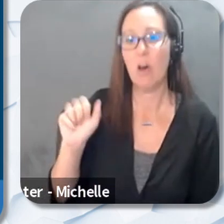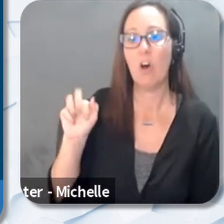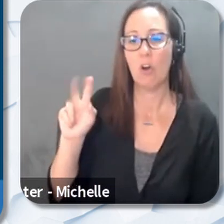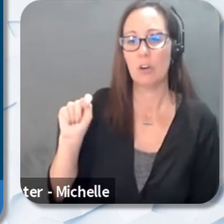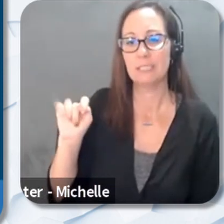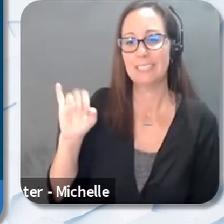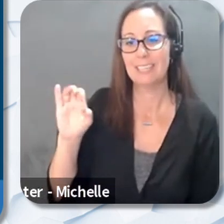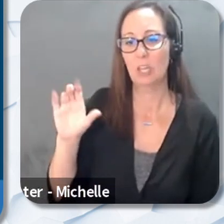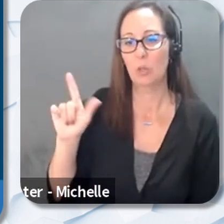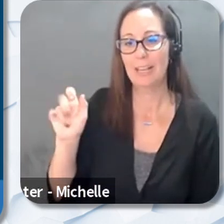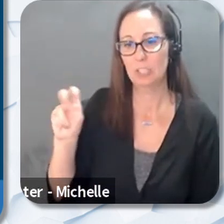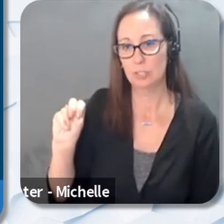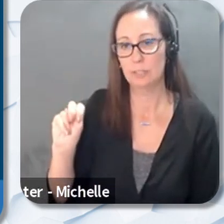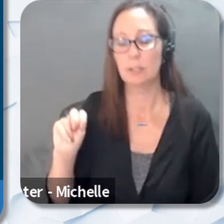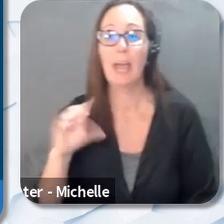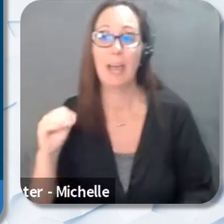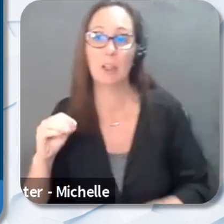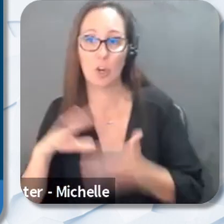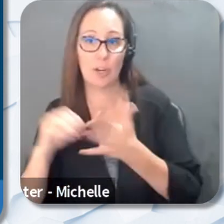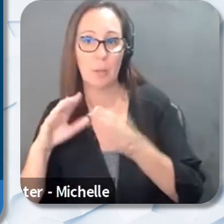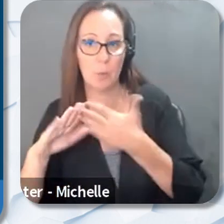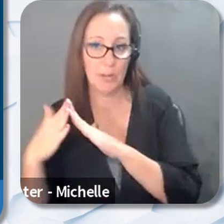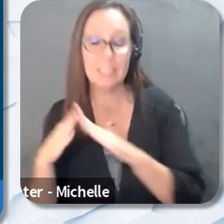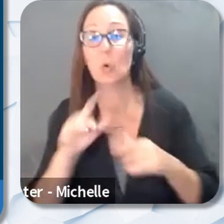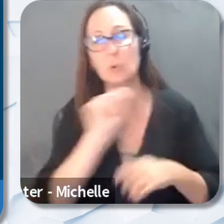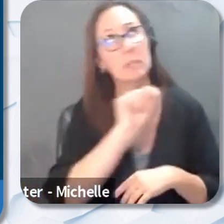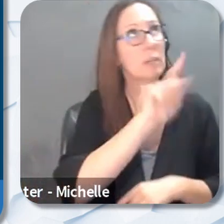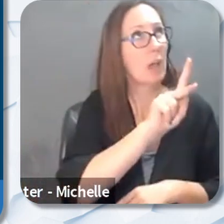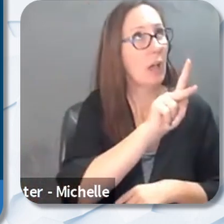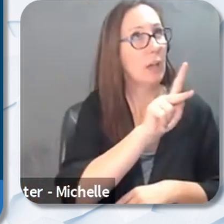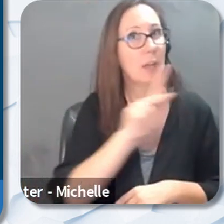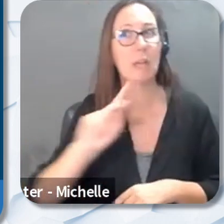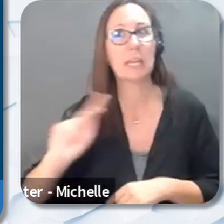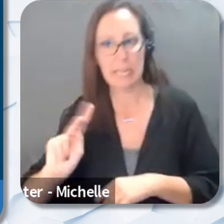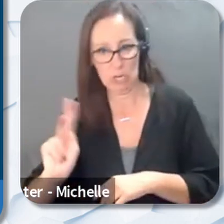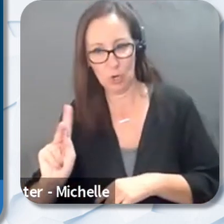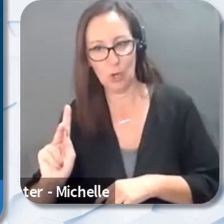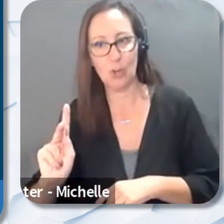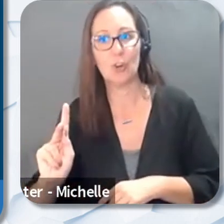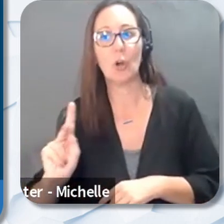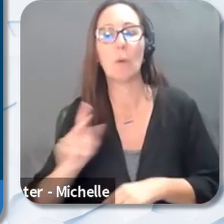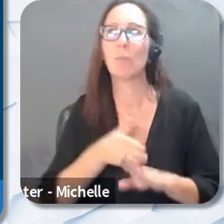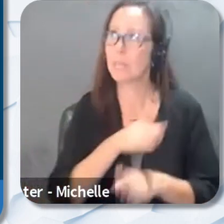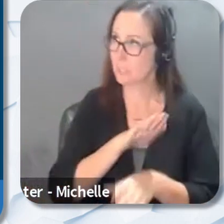so we pulled in tk kendrick at the time tinder tinder and preschool teachers together